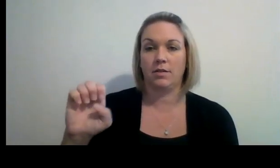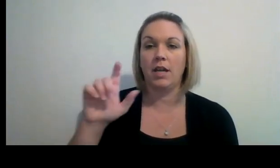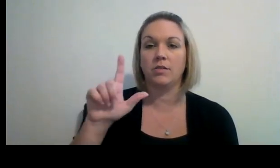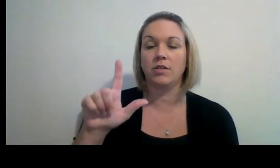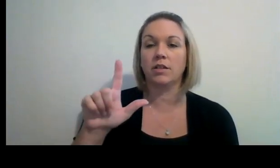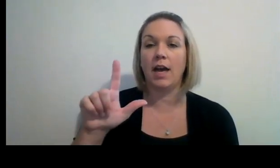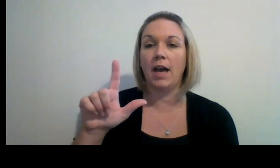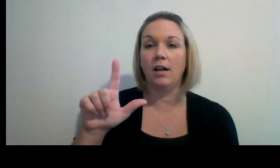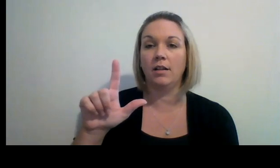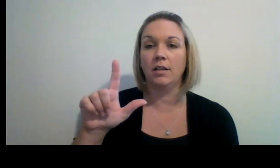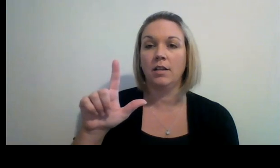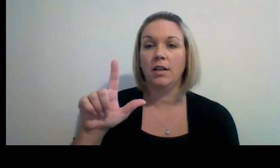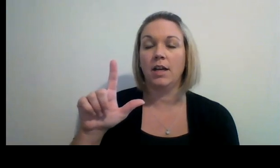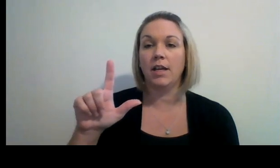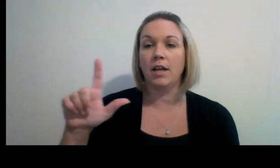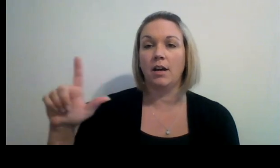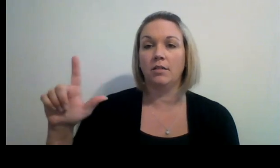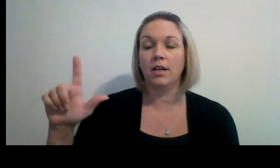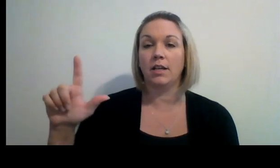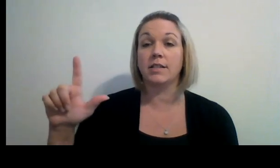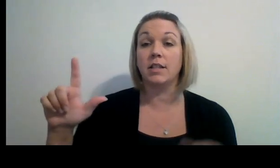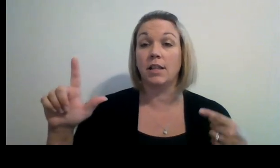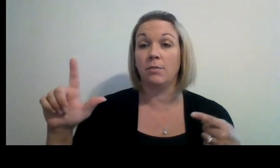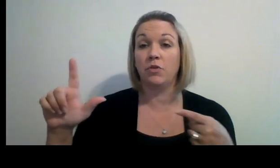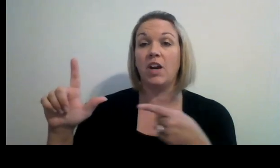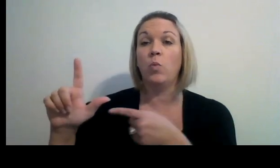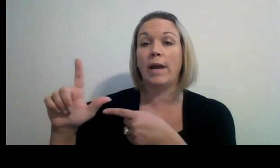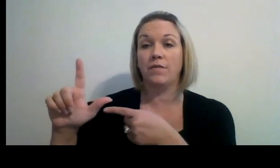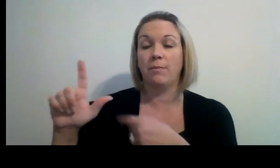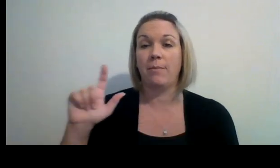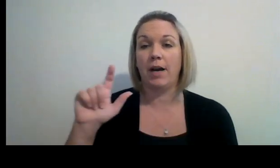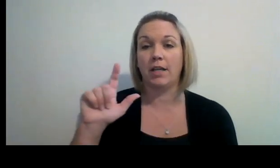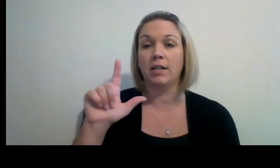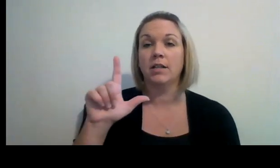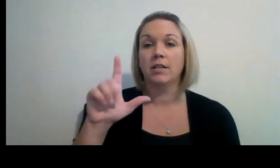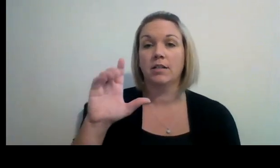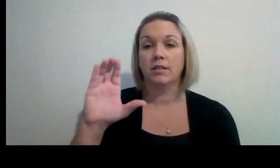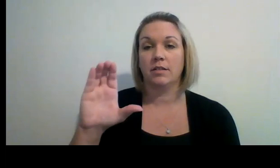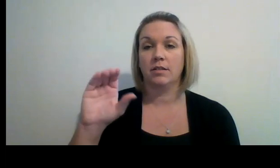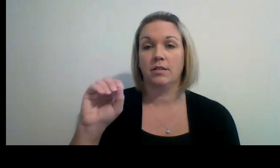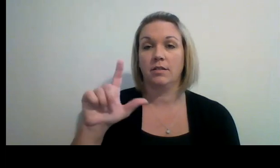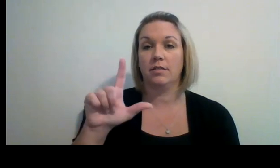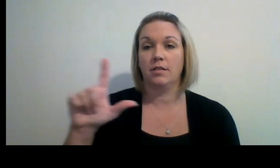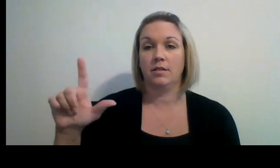Okay, so I took that "L" and that "L" and I slid it moving away from my body.